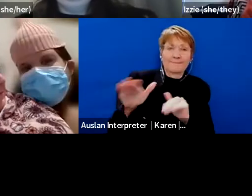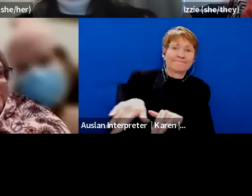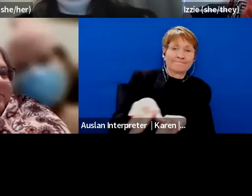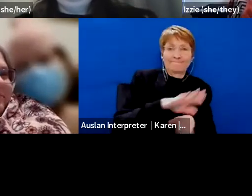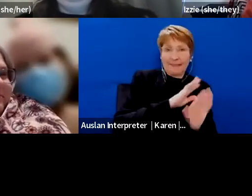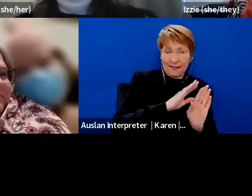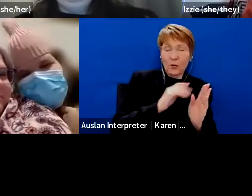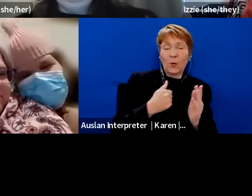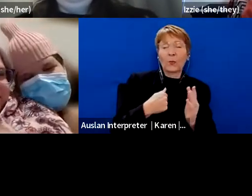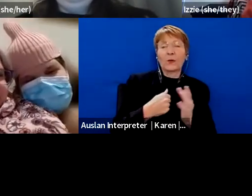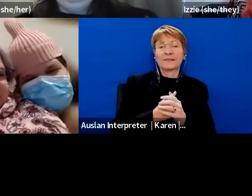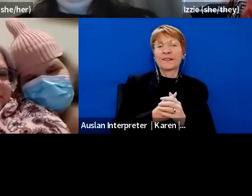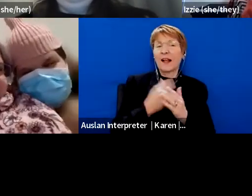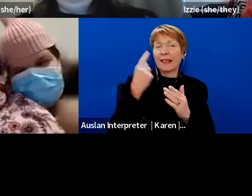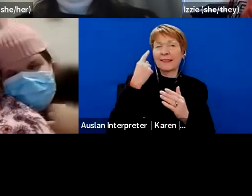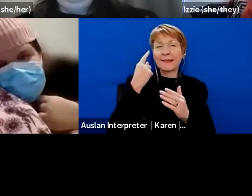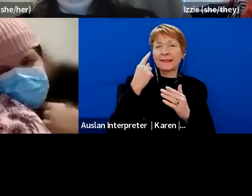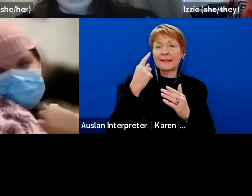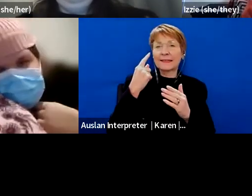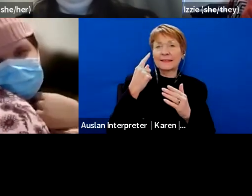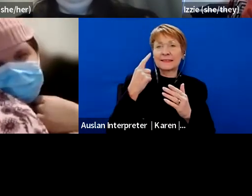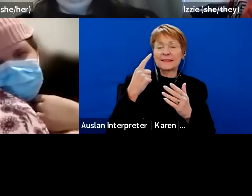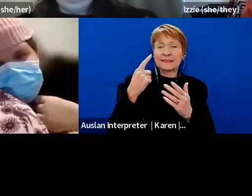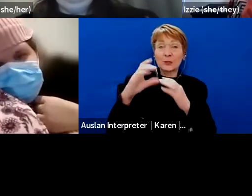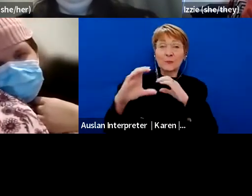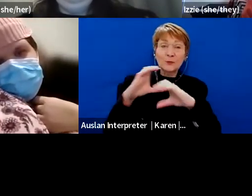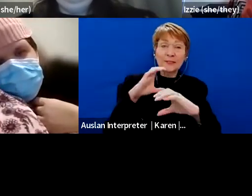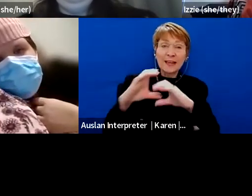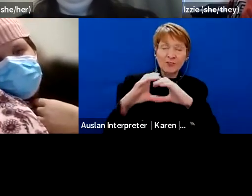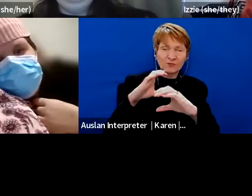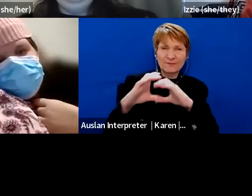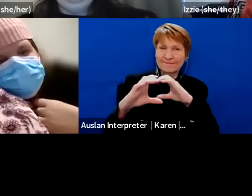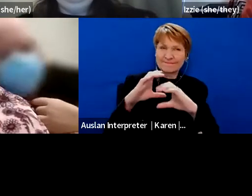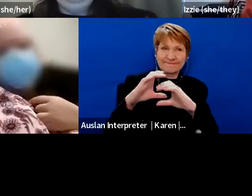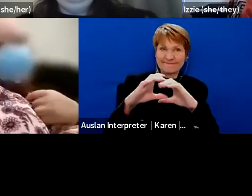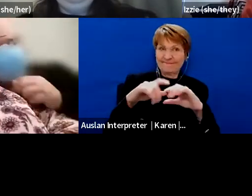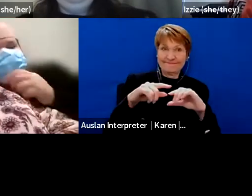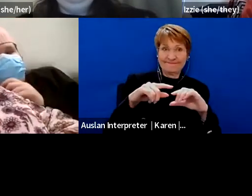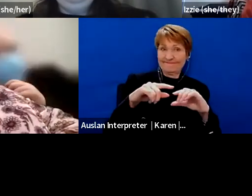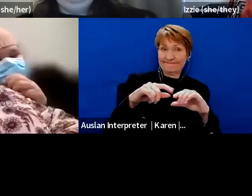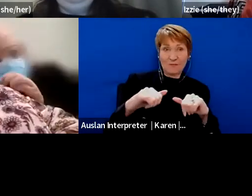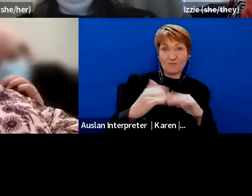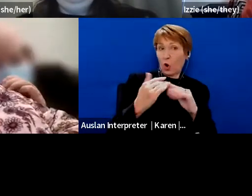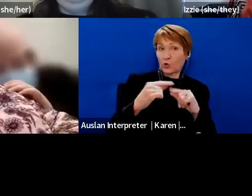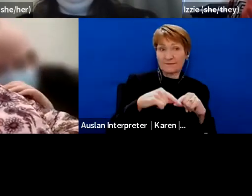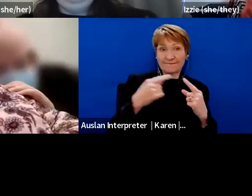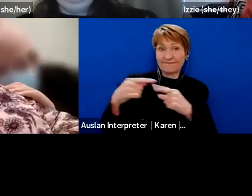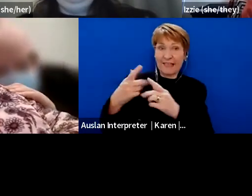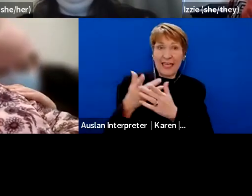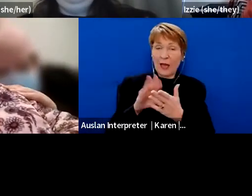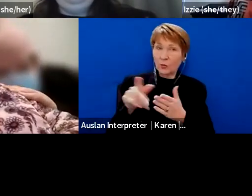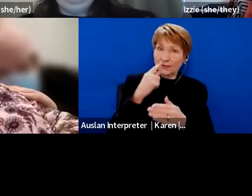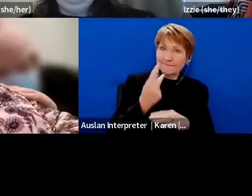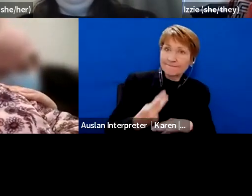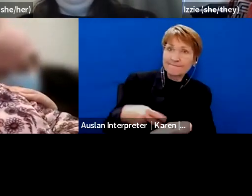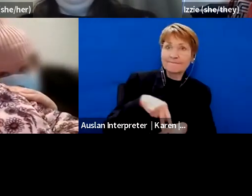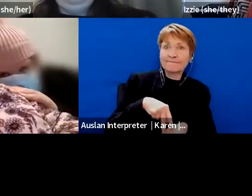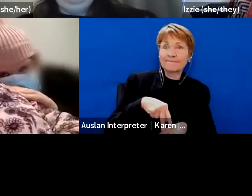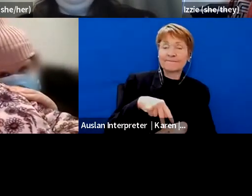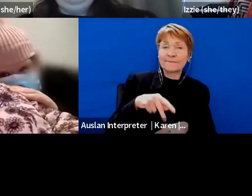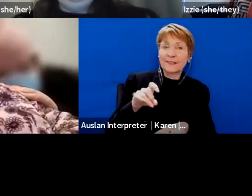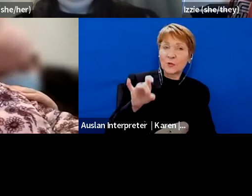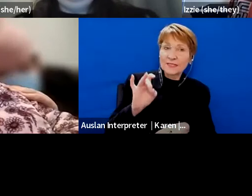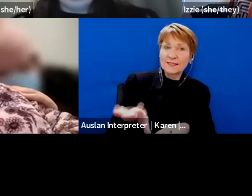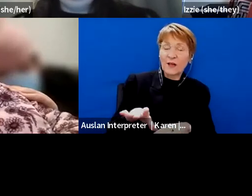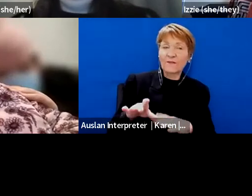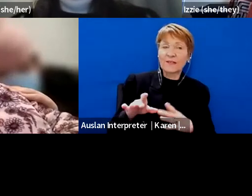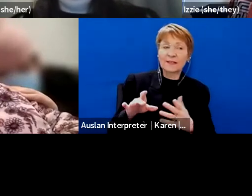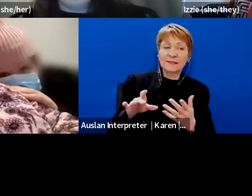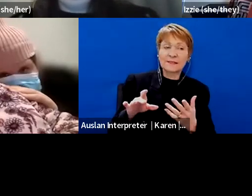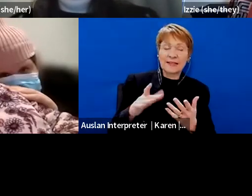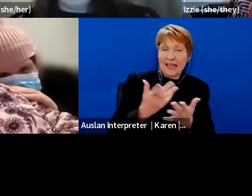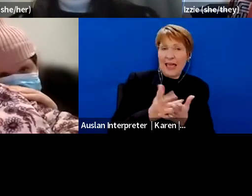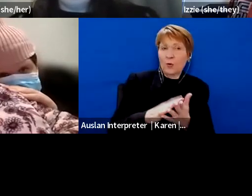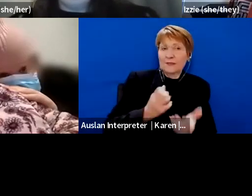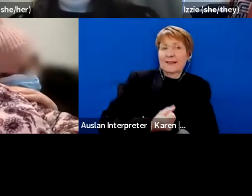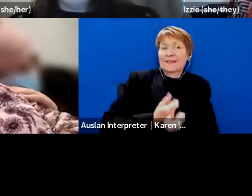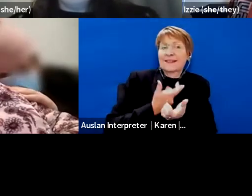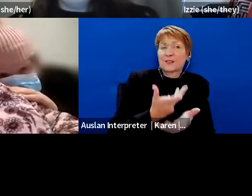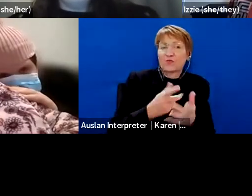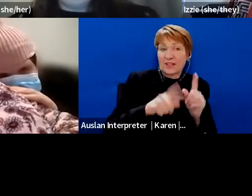So, I think that there's such a range of communication approaches to self advocacy and you know it's tapping into those and finding ways to express that.